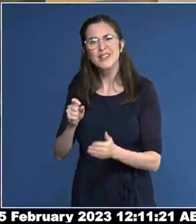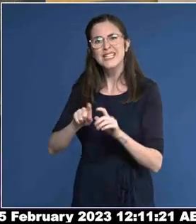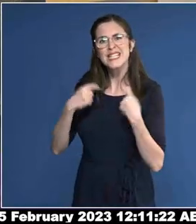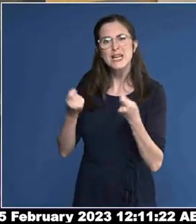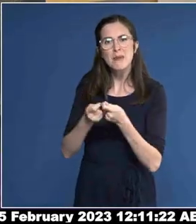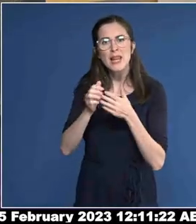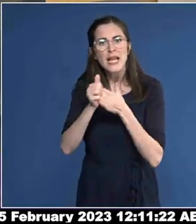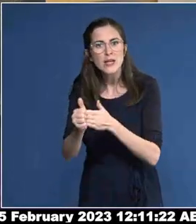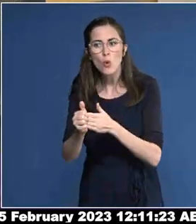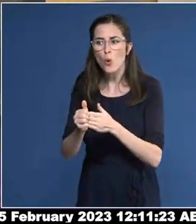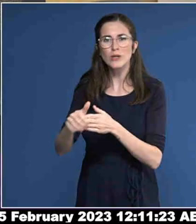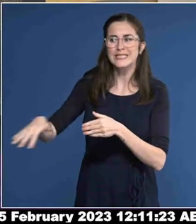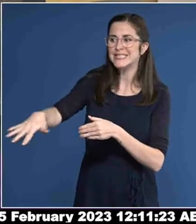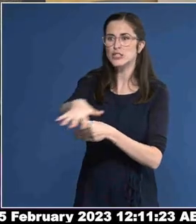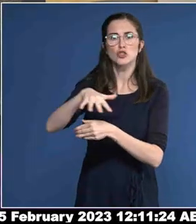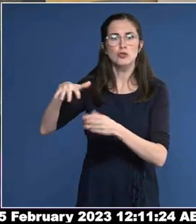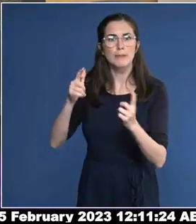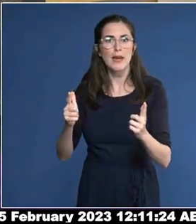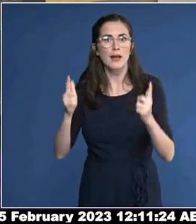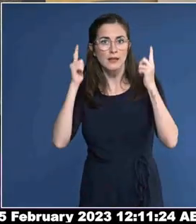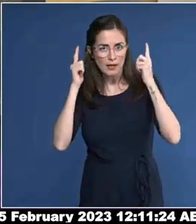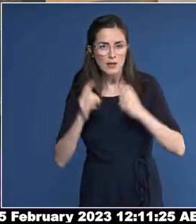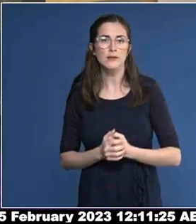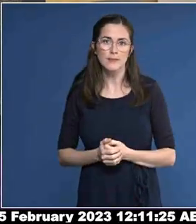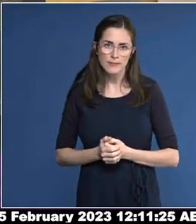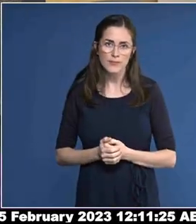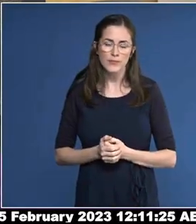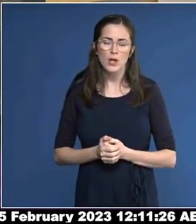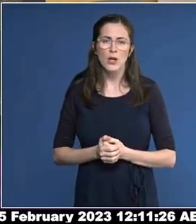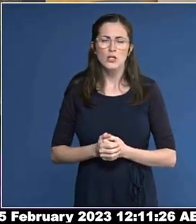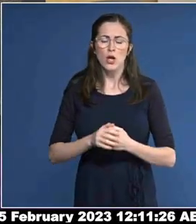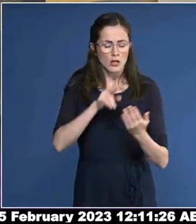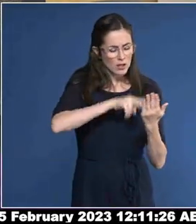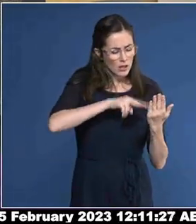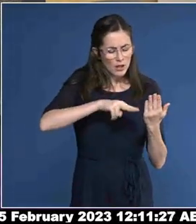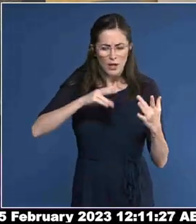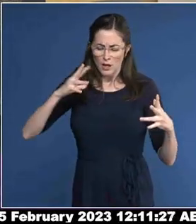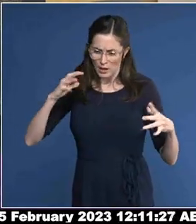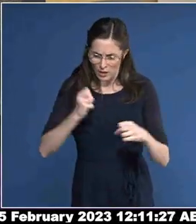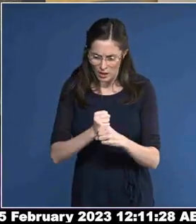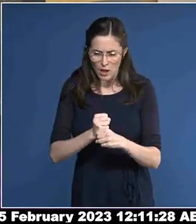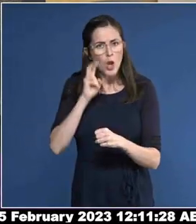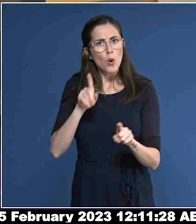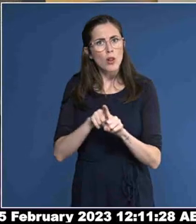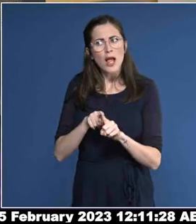resources team. So piecing that together, I think there has been a response to some of those matters but not globally.